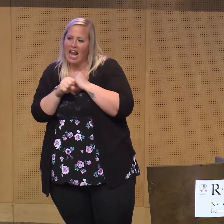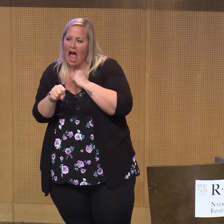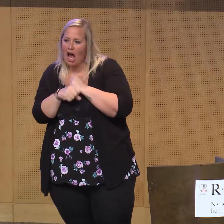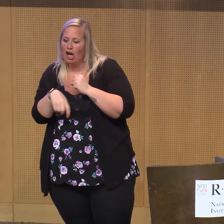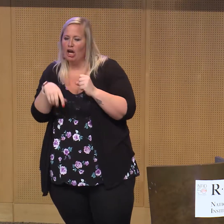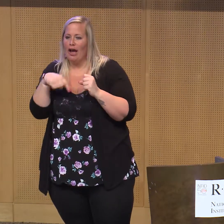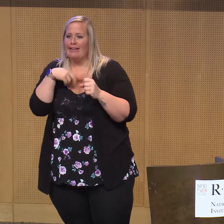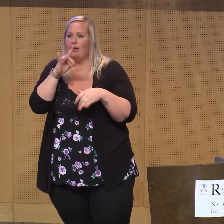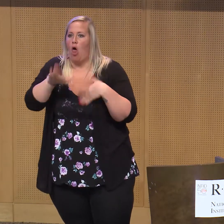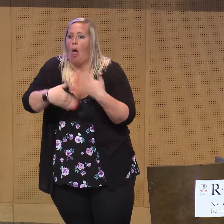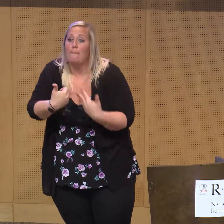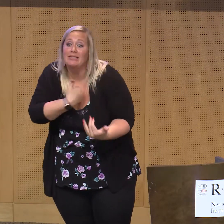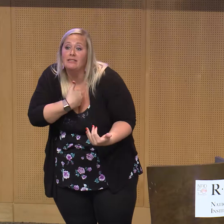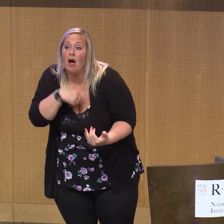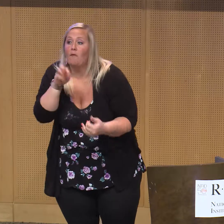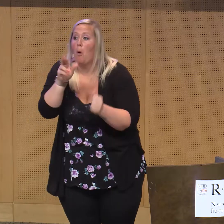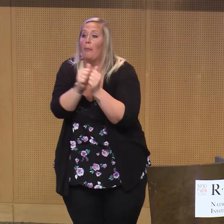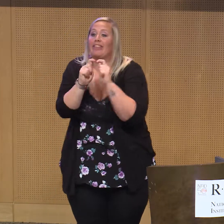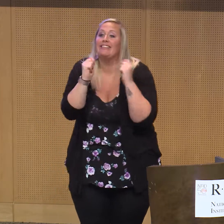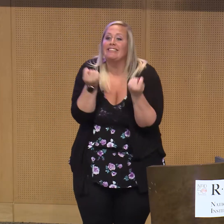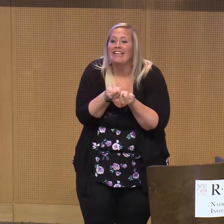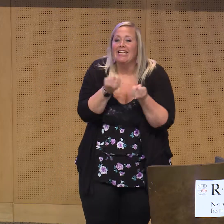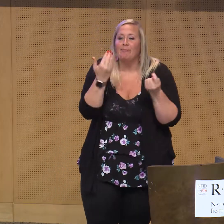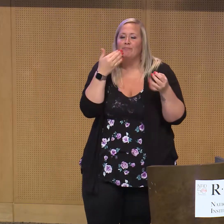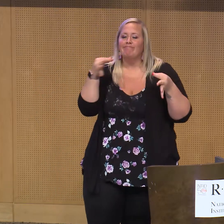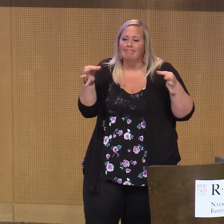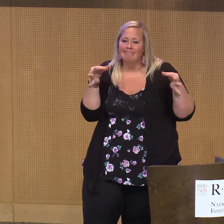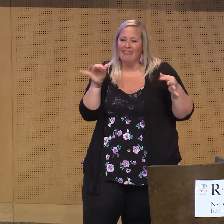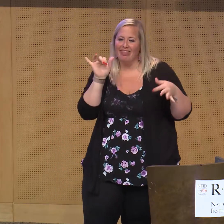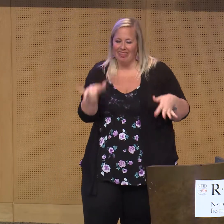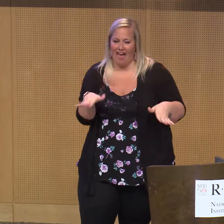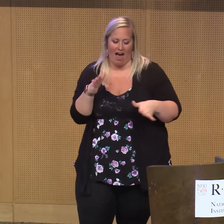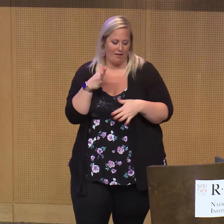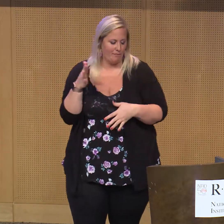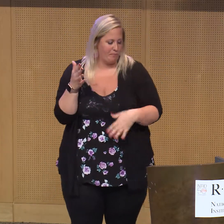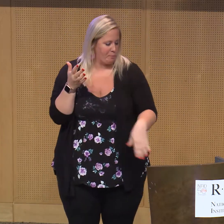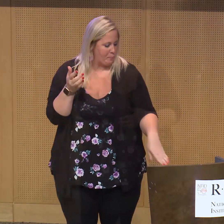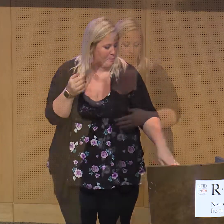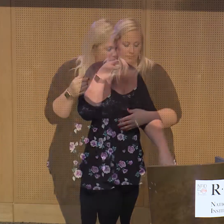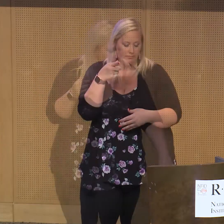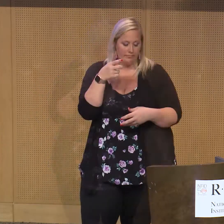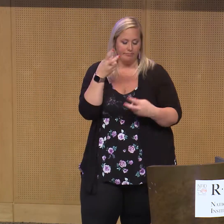and they could see the recommendations of my former colleagues about my work.